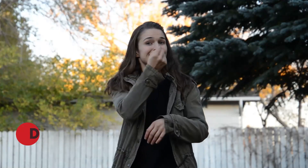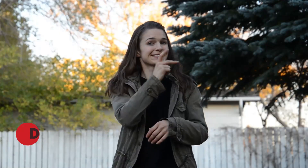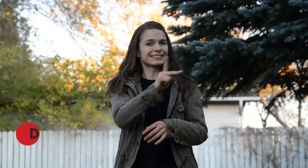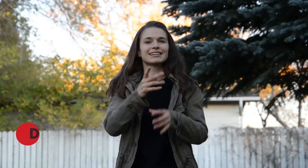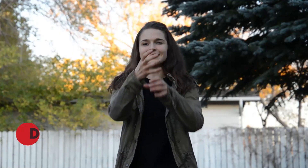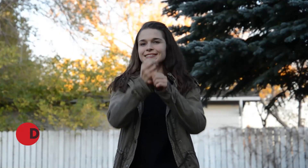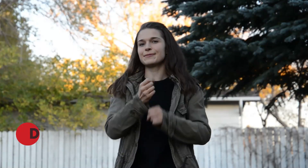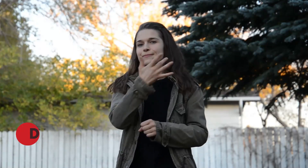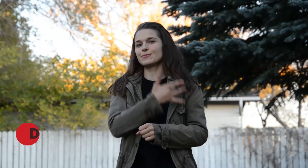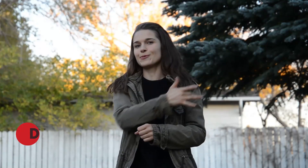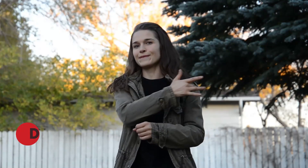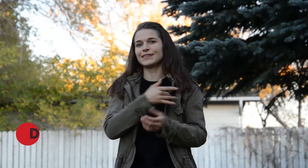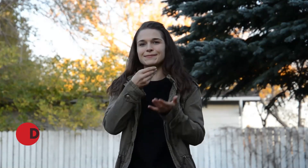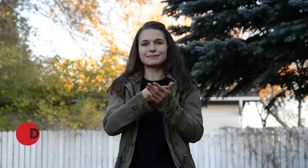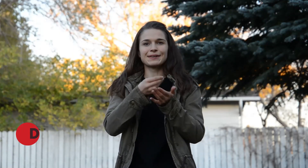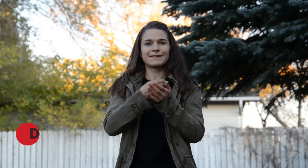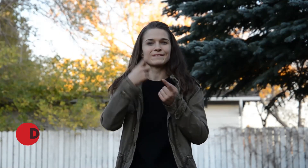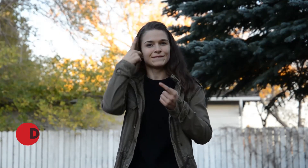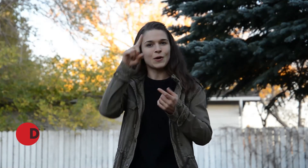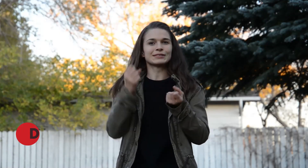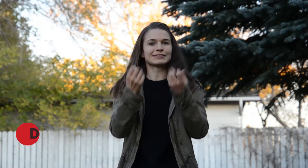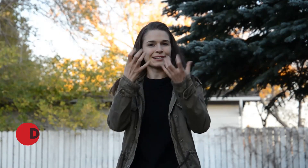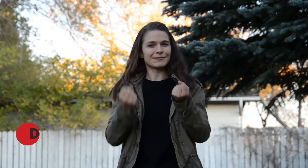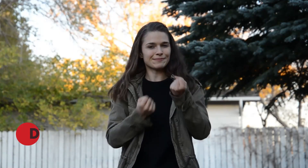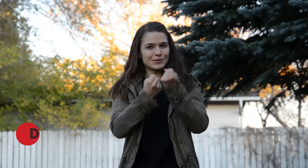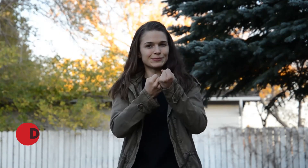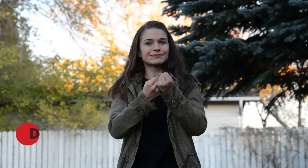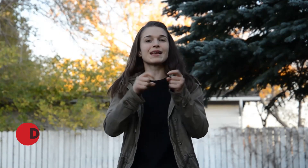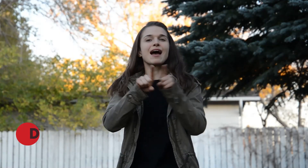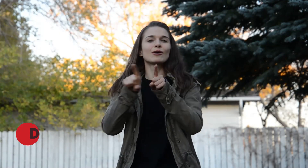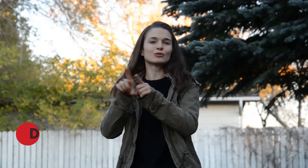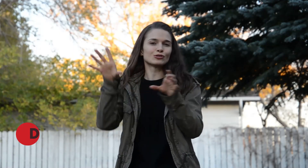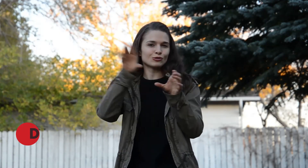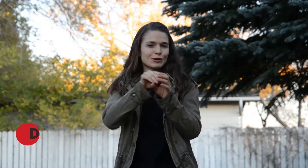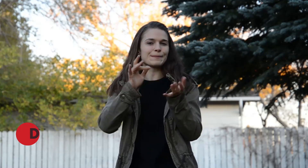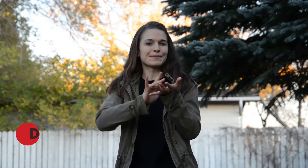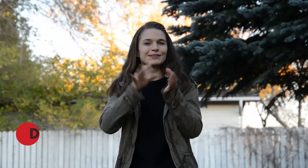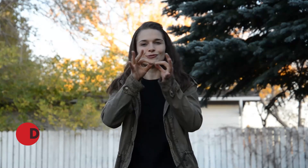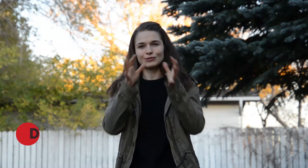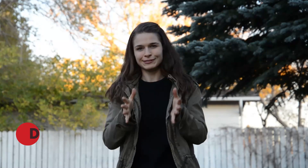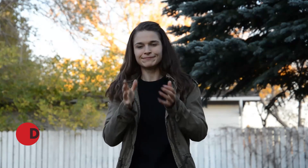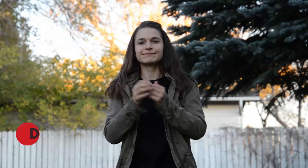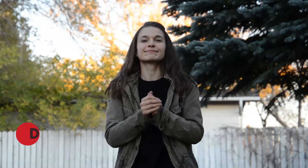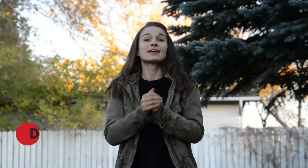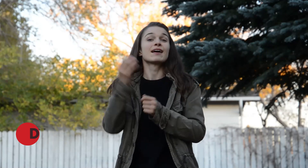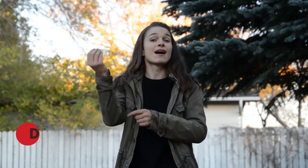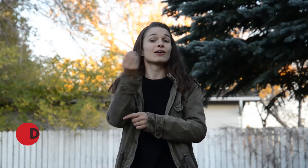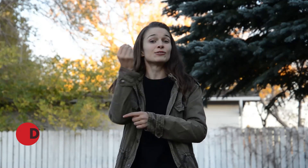[Nicole]: Alberta and Saskatchewan get provincial funding for sign language support including medical interpreting.